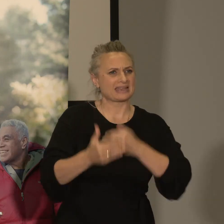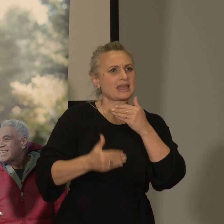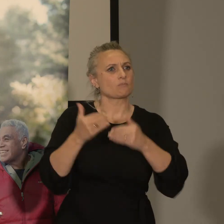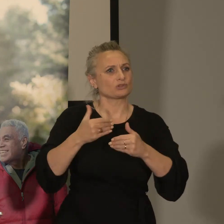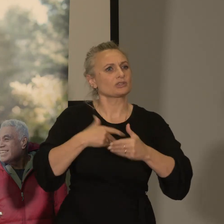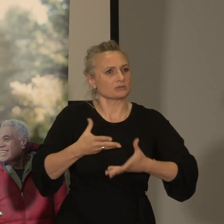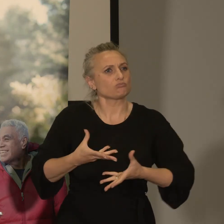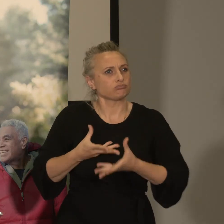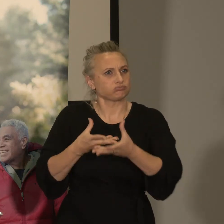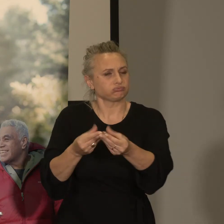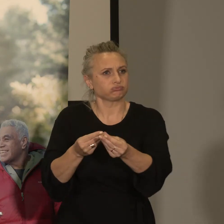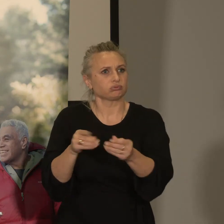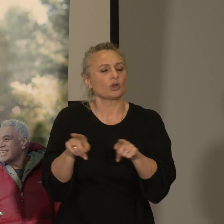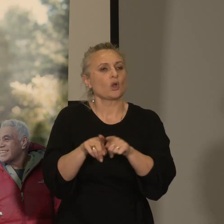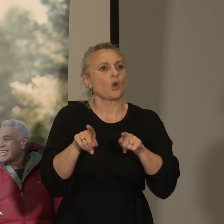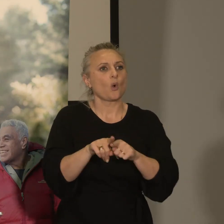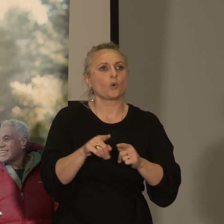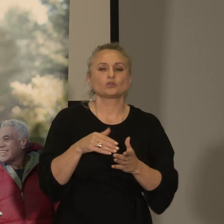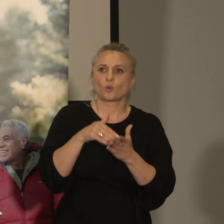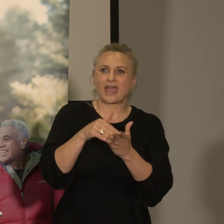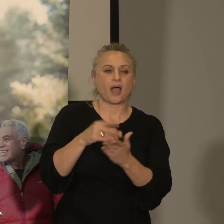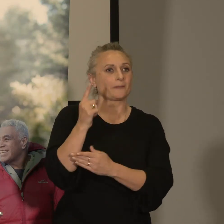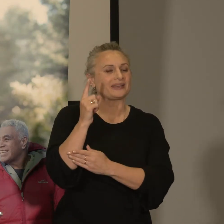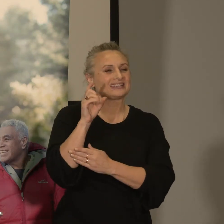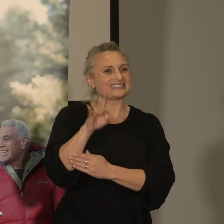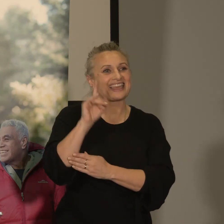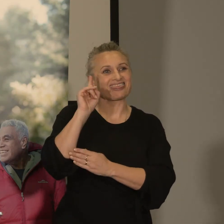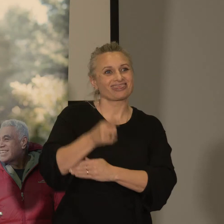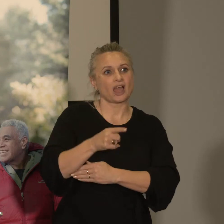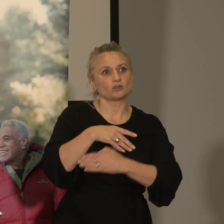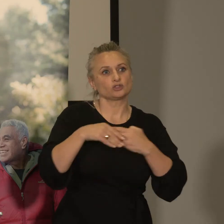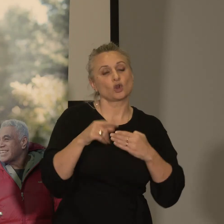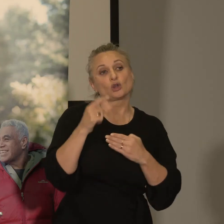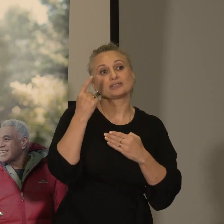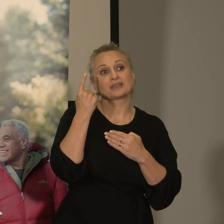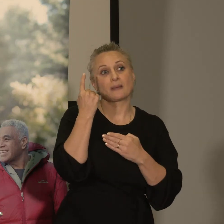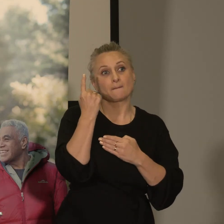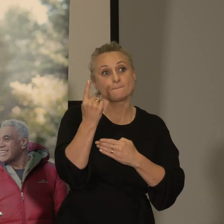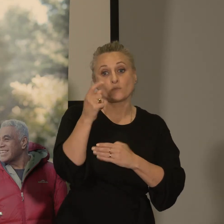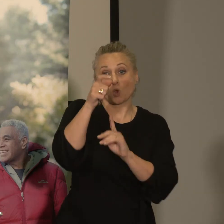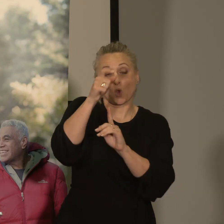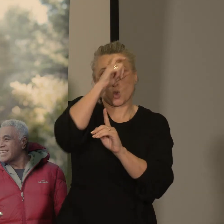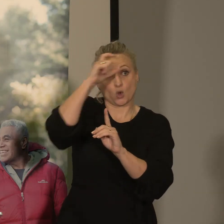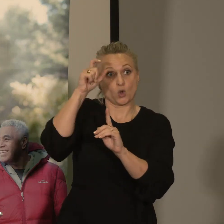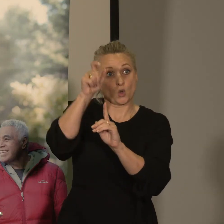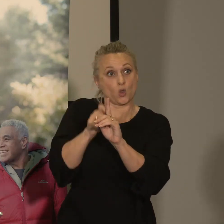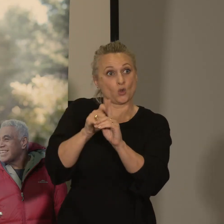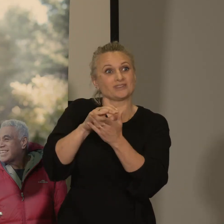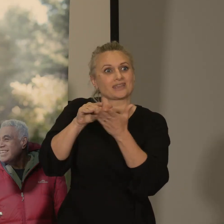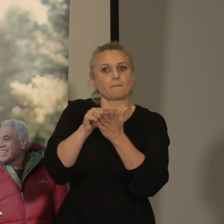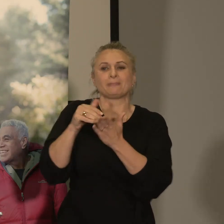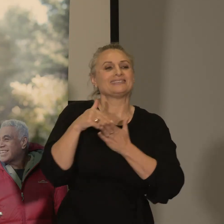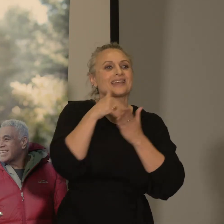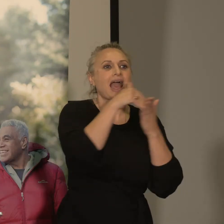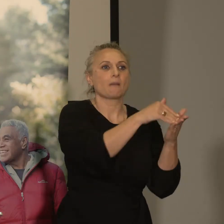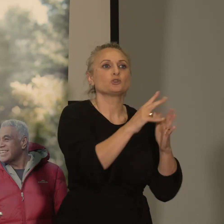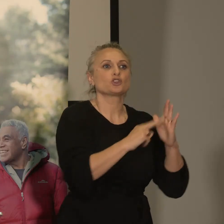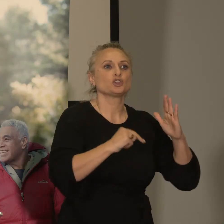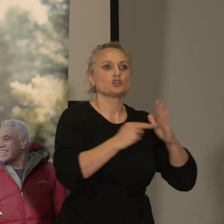are easing the process for overseas nurses, entering New Zealand, and a provision of up to $10,000 per nurse in terms of financial support for international nurses to meet